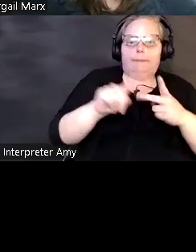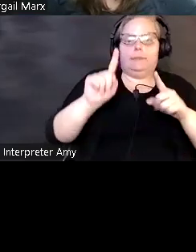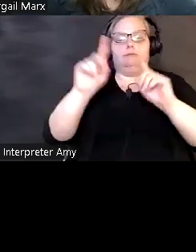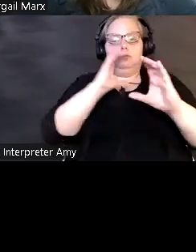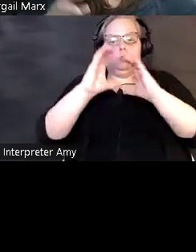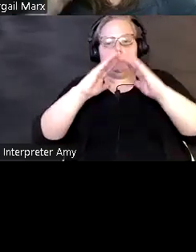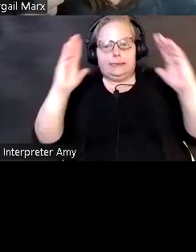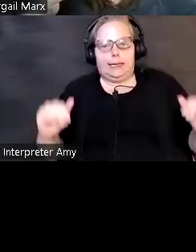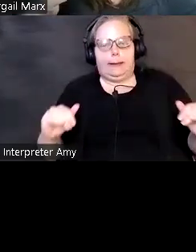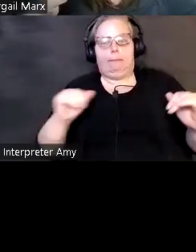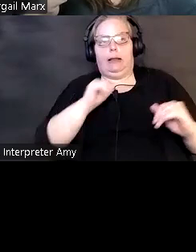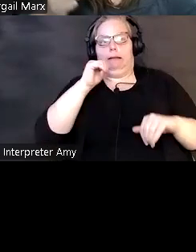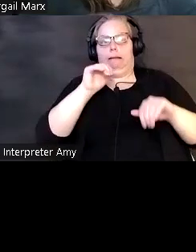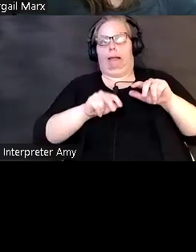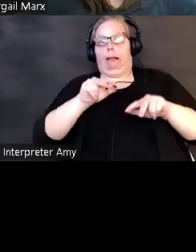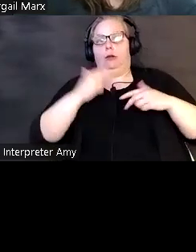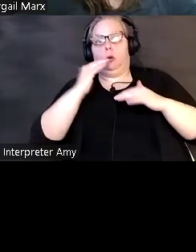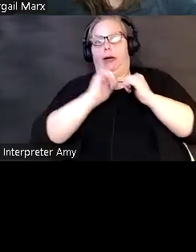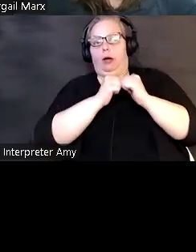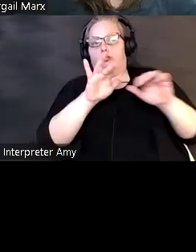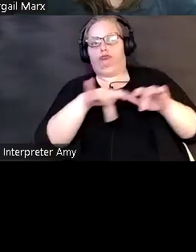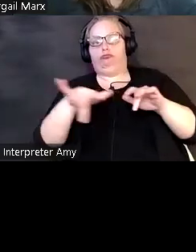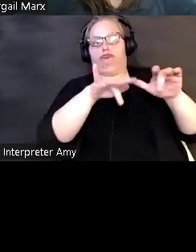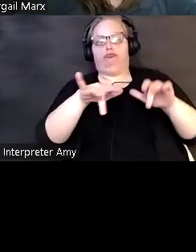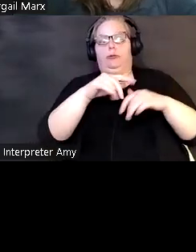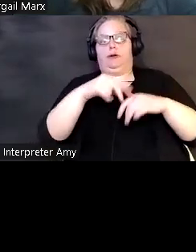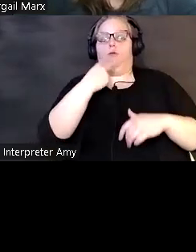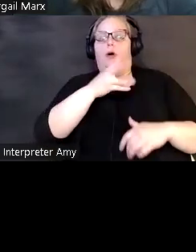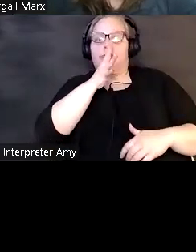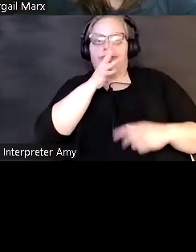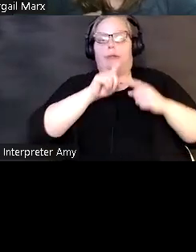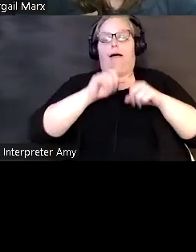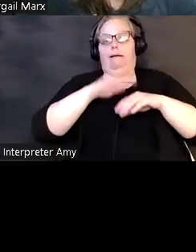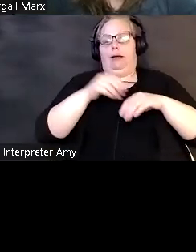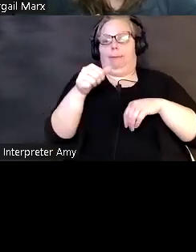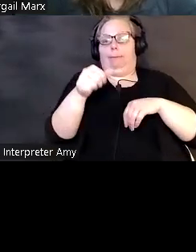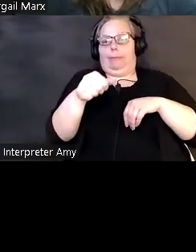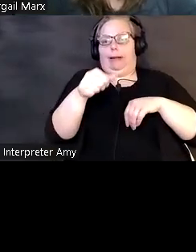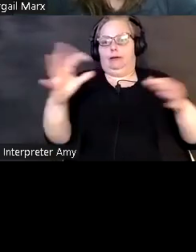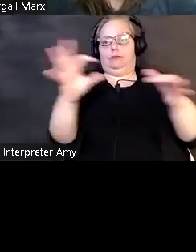record a voice on to a button, you can look on the website for that app or device or